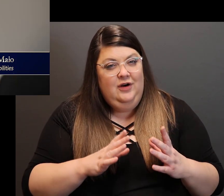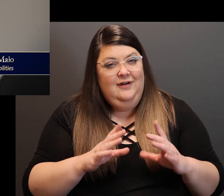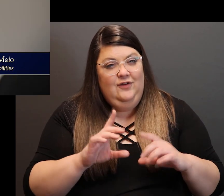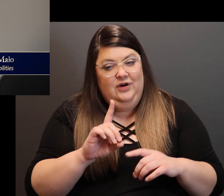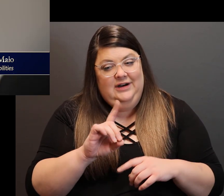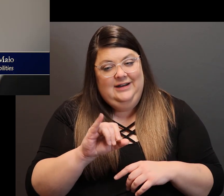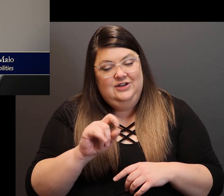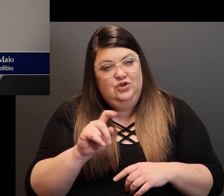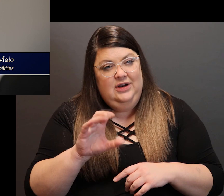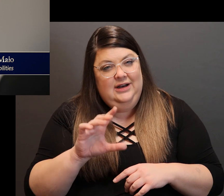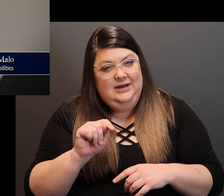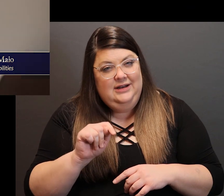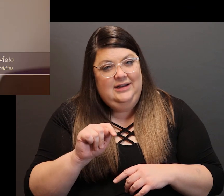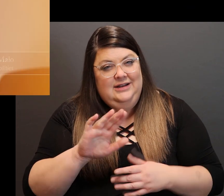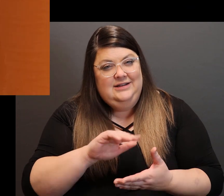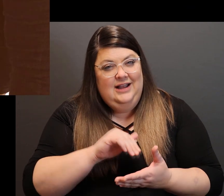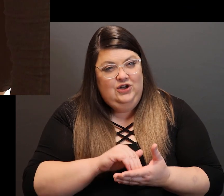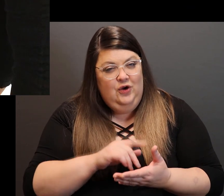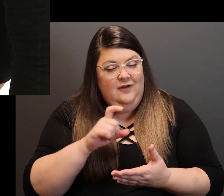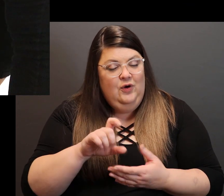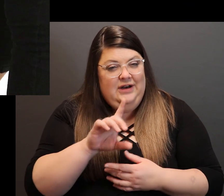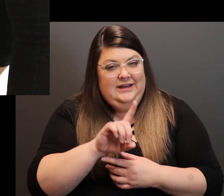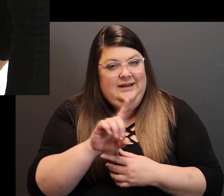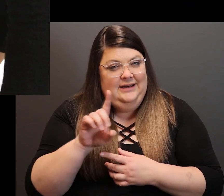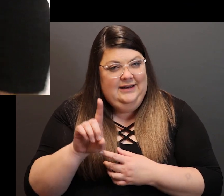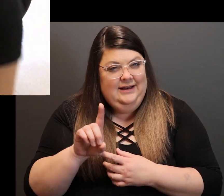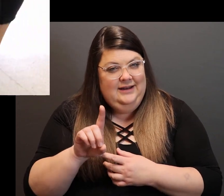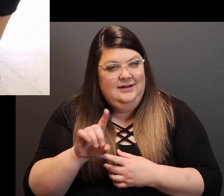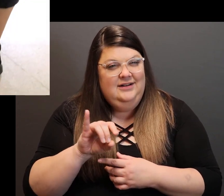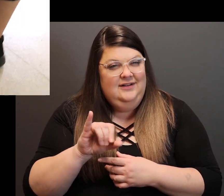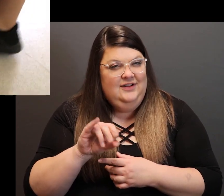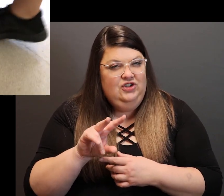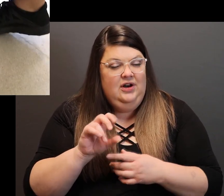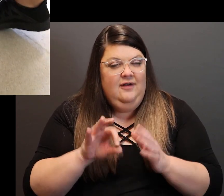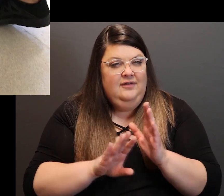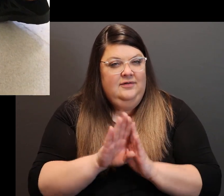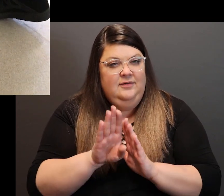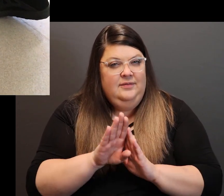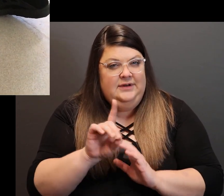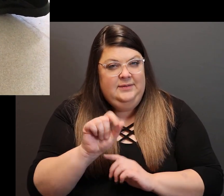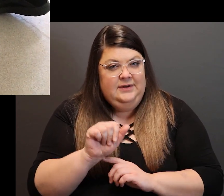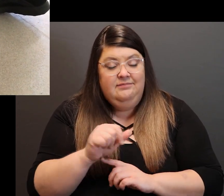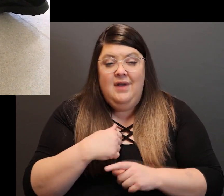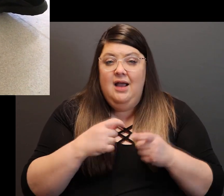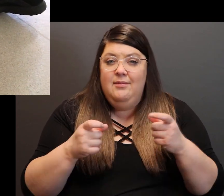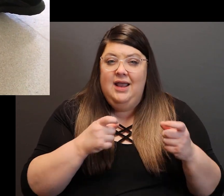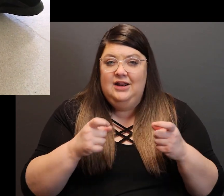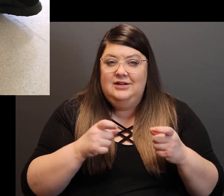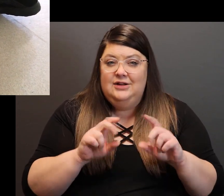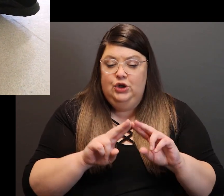for the Division of Developmental Disabilities. I manage the unit that takes incident reports